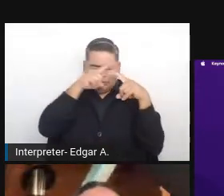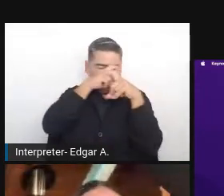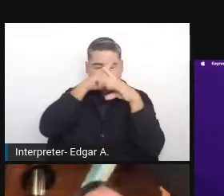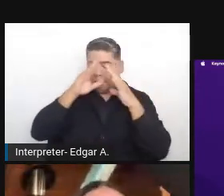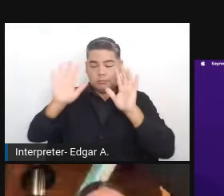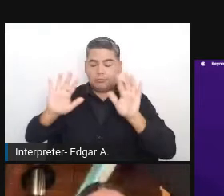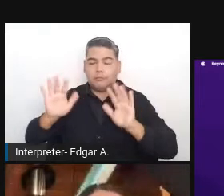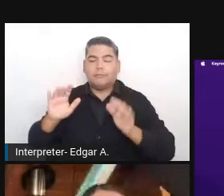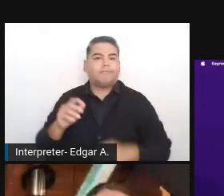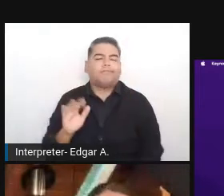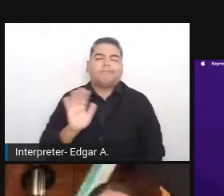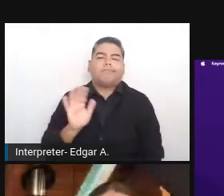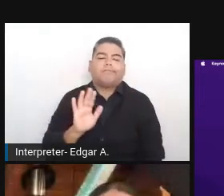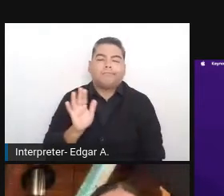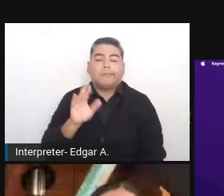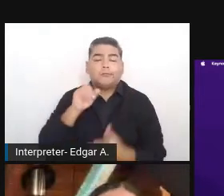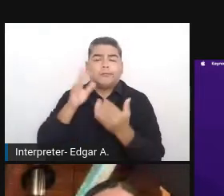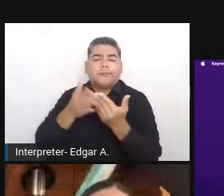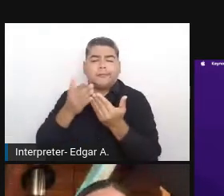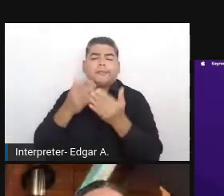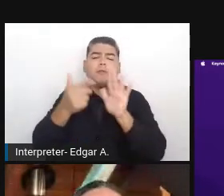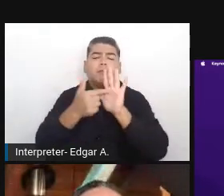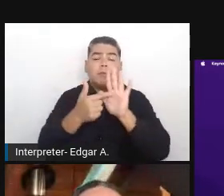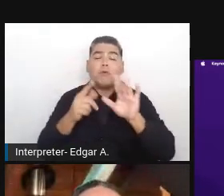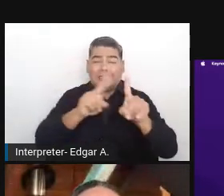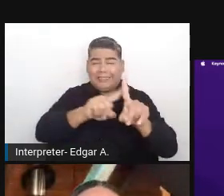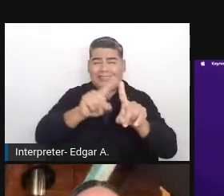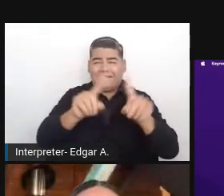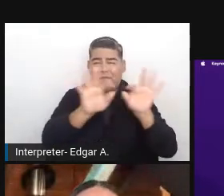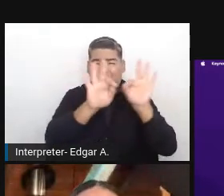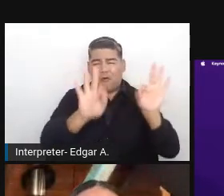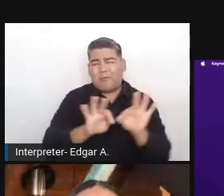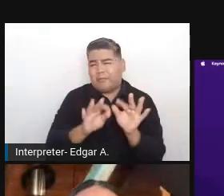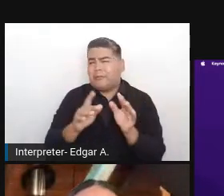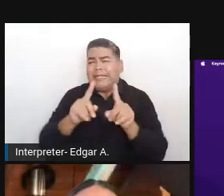Different forms have different usability requirements, and you want to think about that from the beginning.